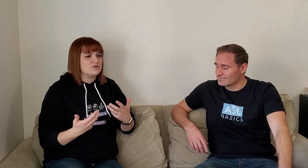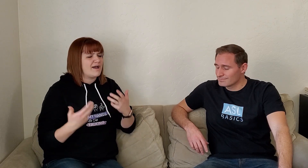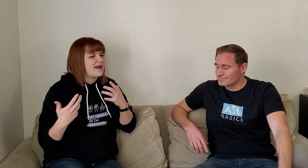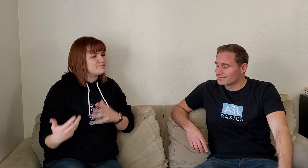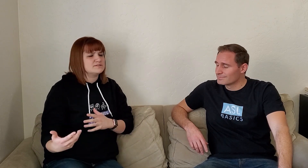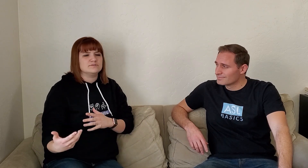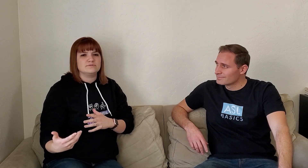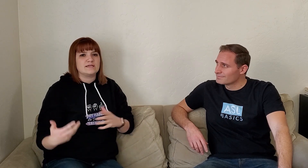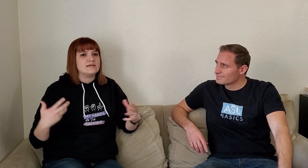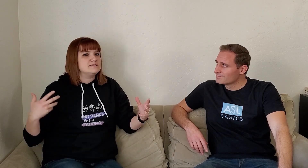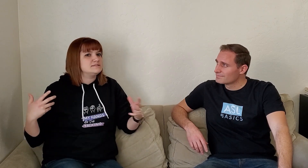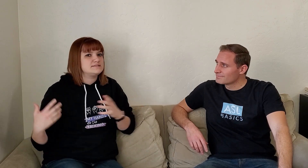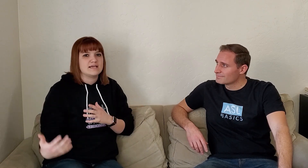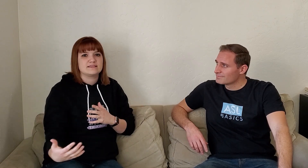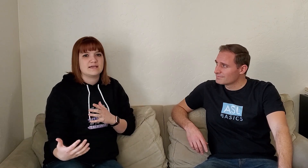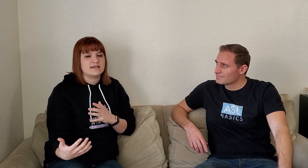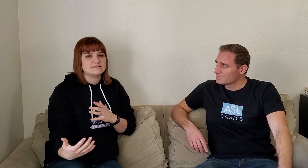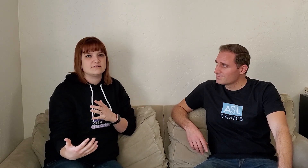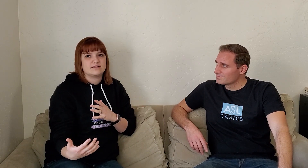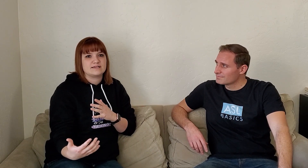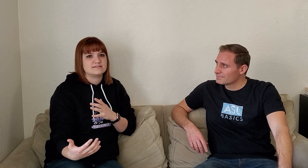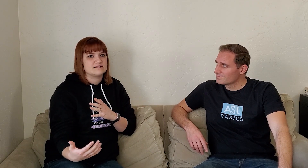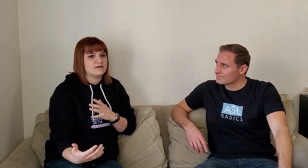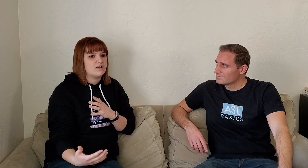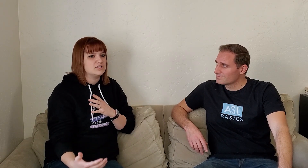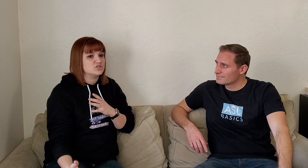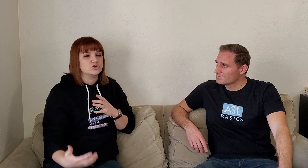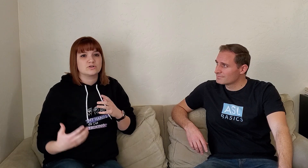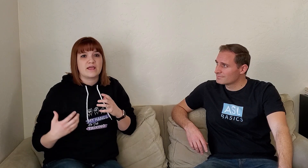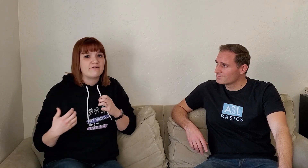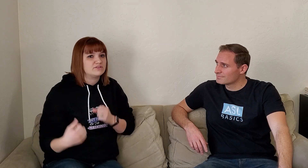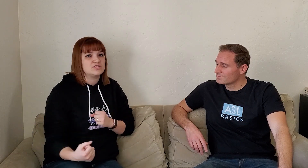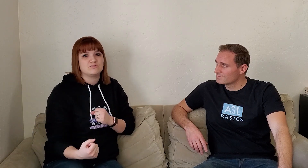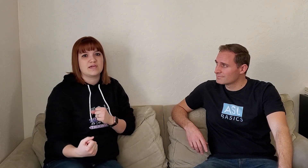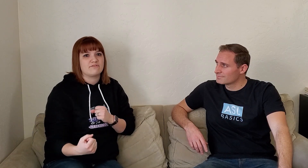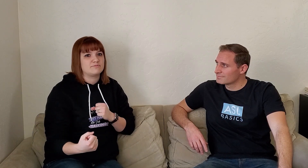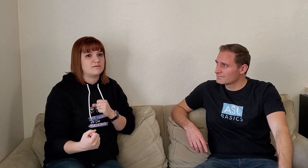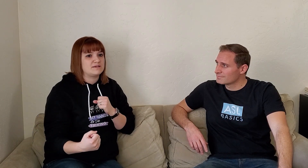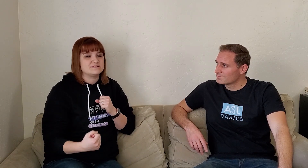so absolutely take the ASL classes in college, learn everything you can from there because